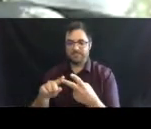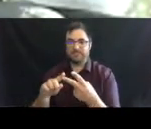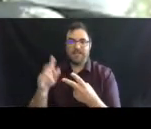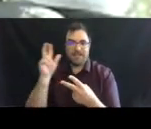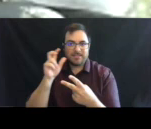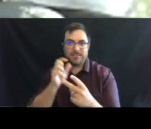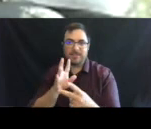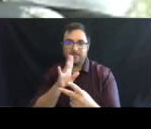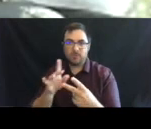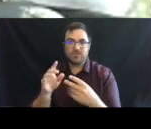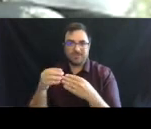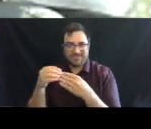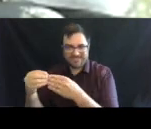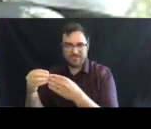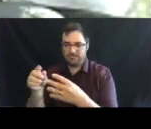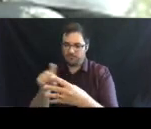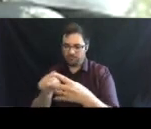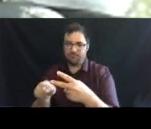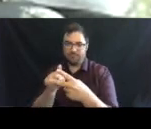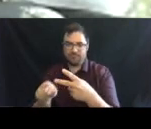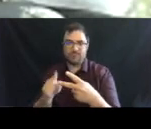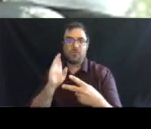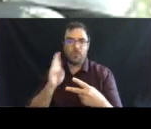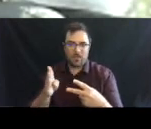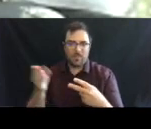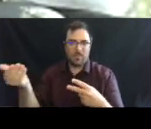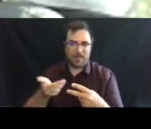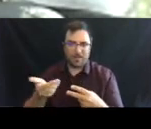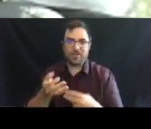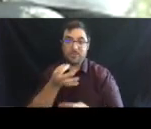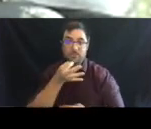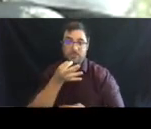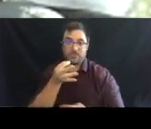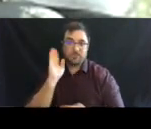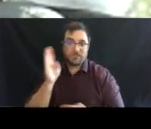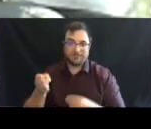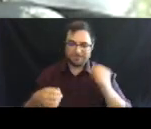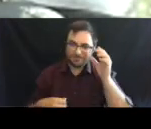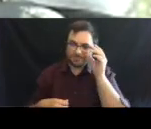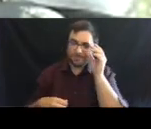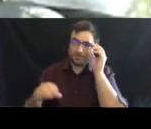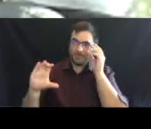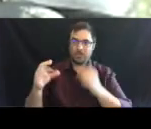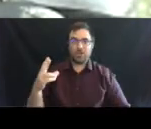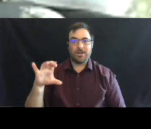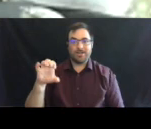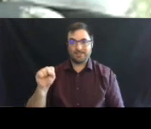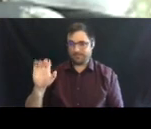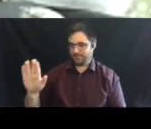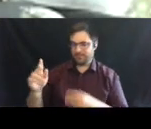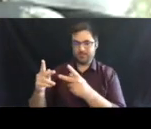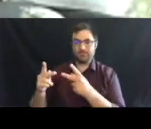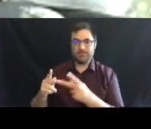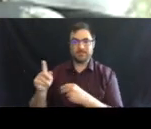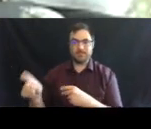lead that we will be hiring for very shortly. Chris's position, along with the ASL and LSL lead,